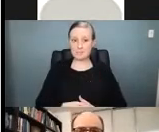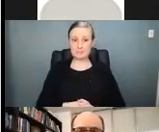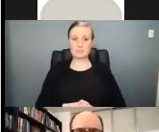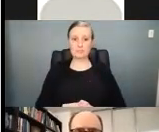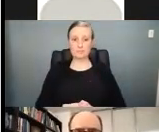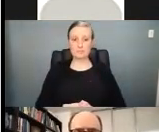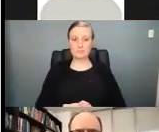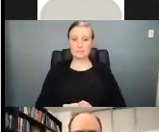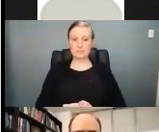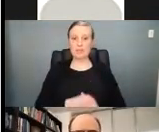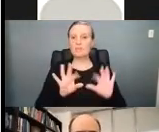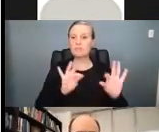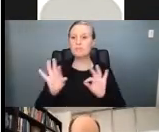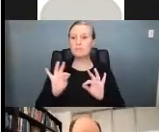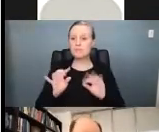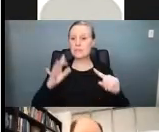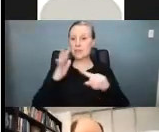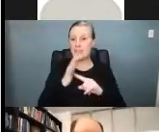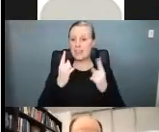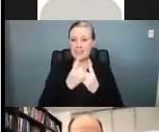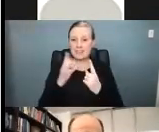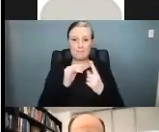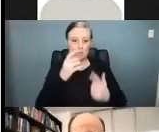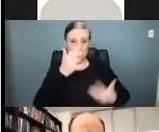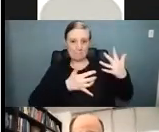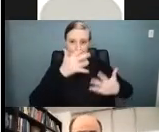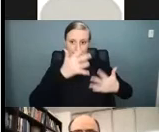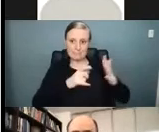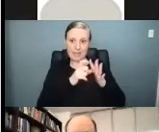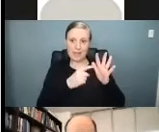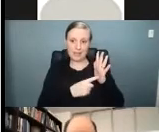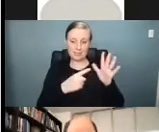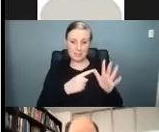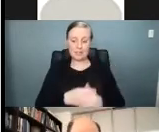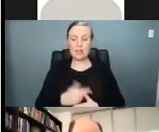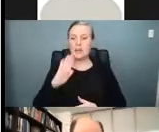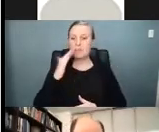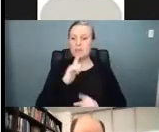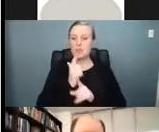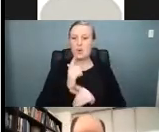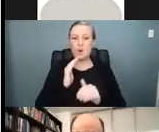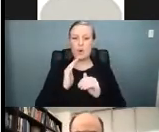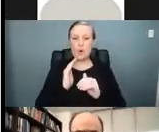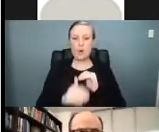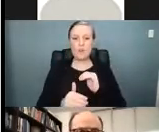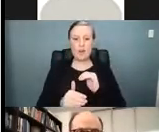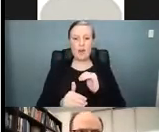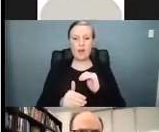emerged from the data that we have. I talked earlier about that highly excluded group of